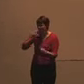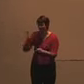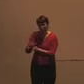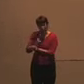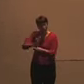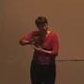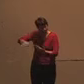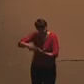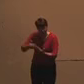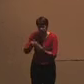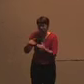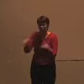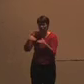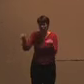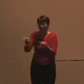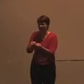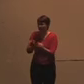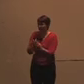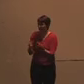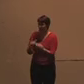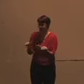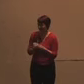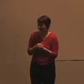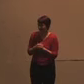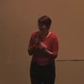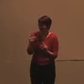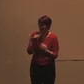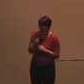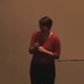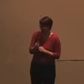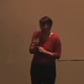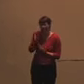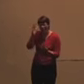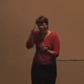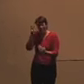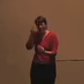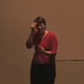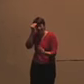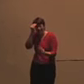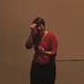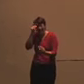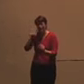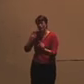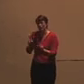but to provide some potential for future to use in a different way.